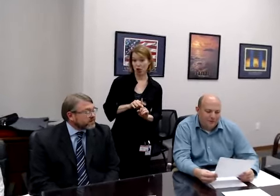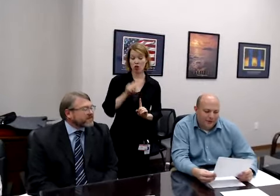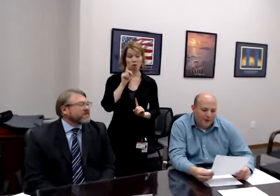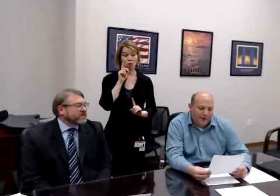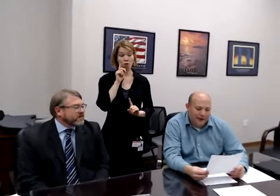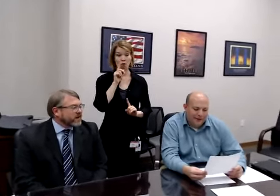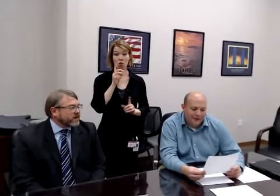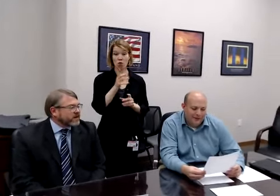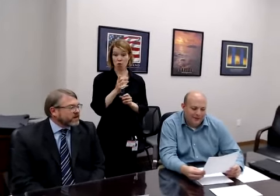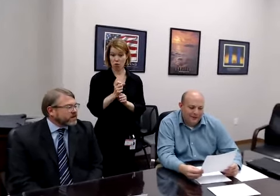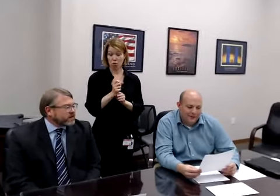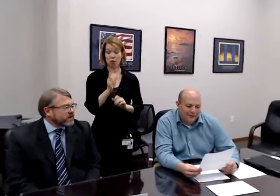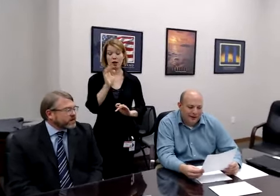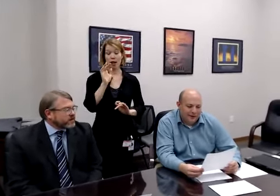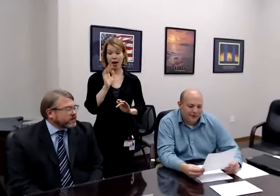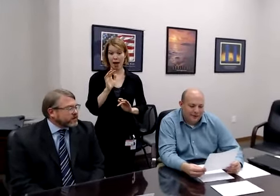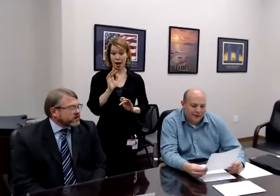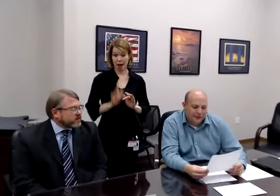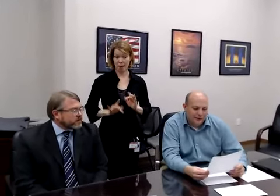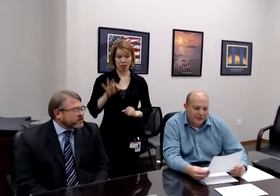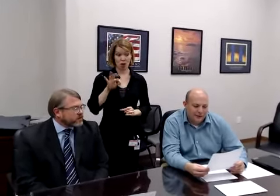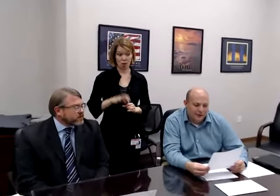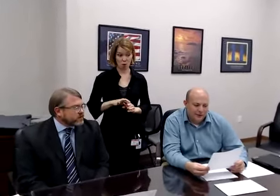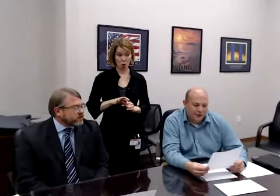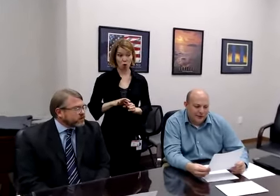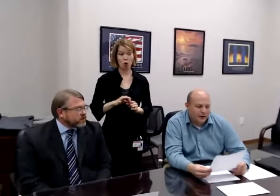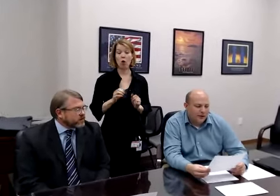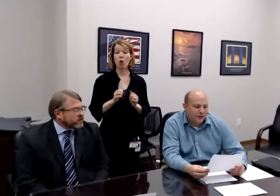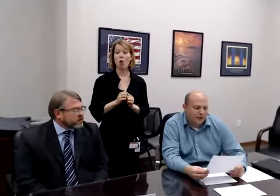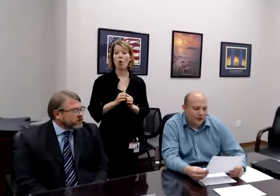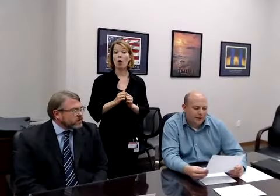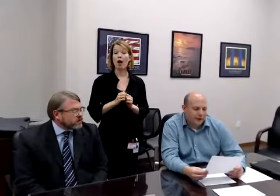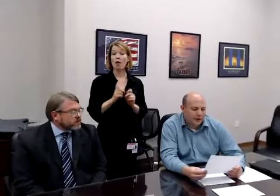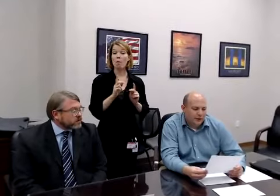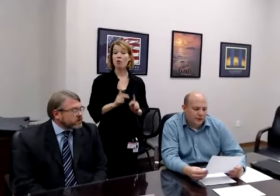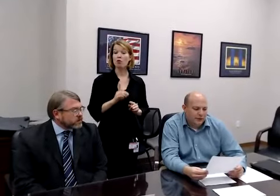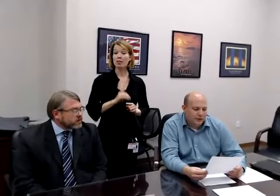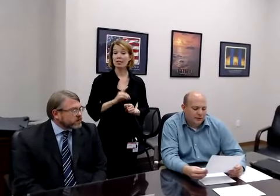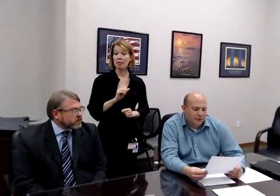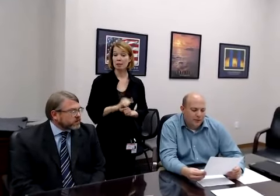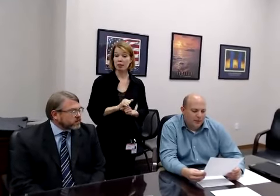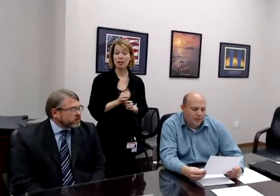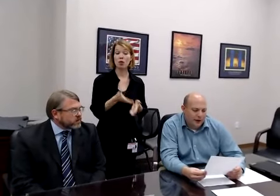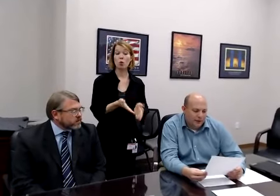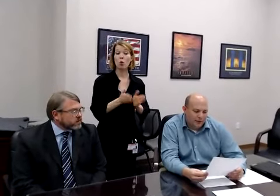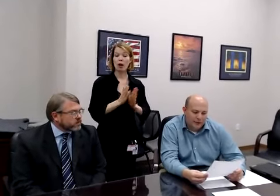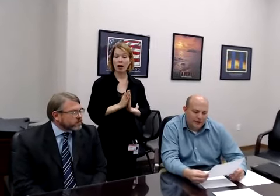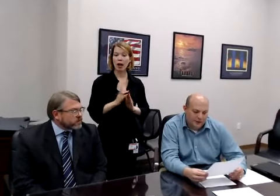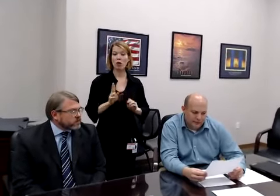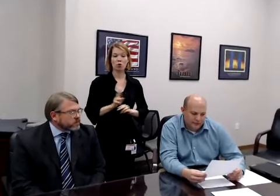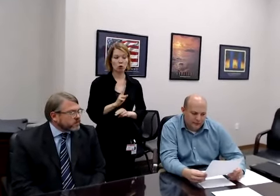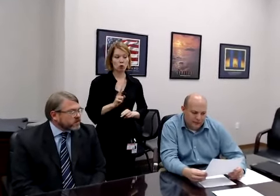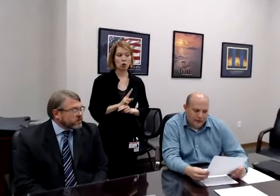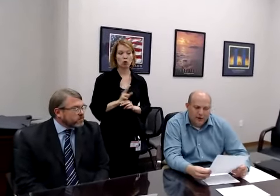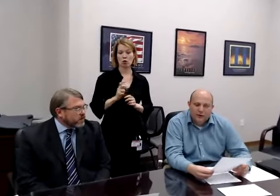absent voter's ballot by a voter with a disability and requests to use the Remote Ballot Marking system.